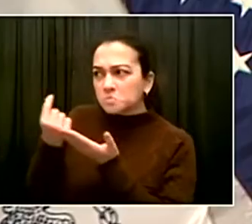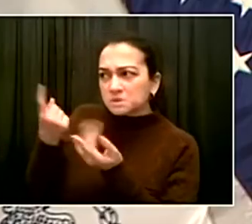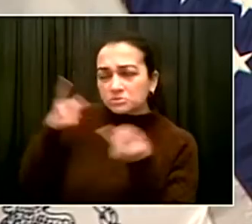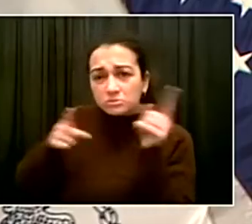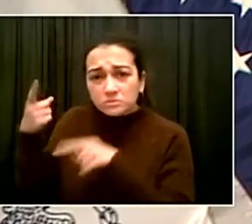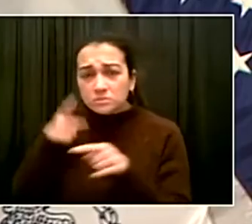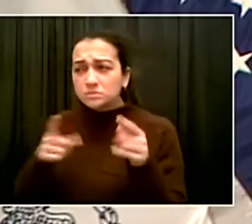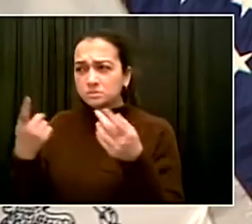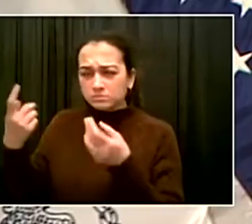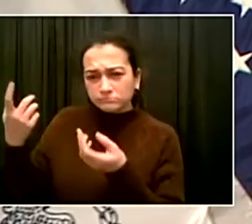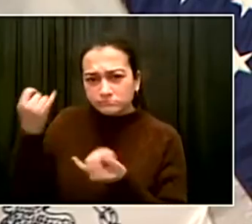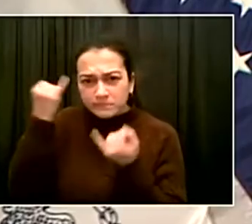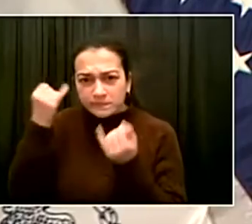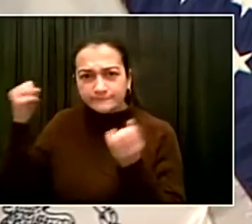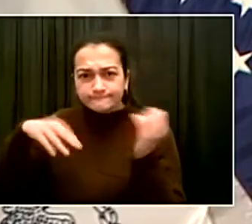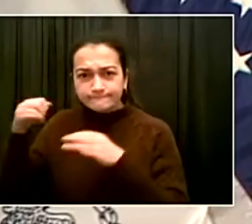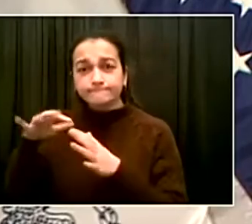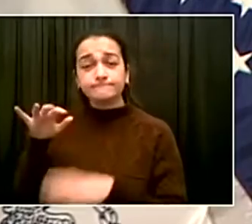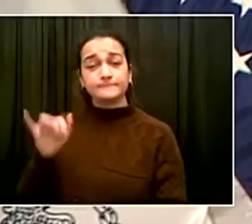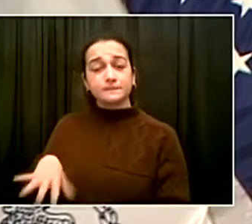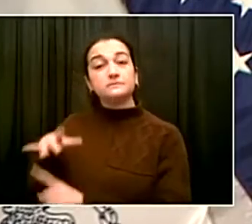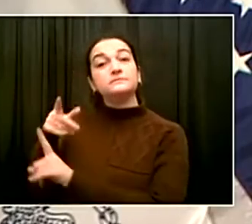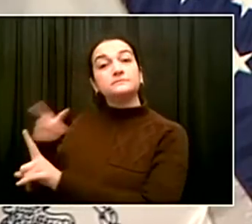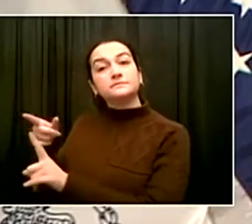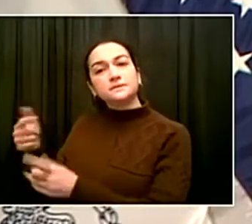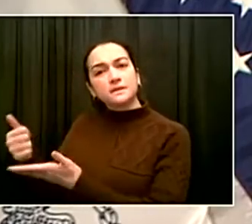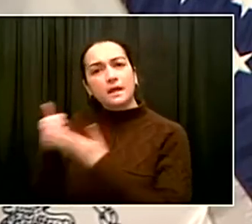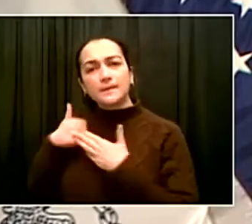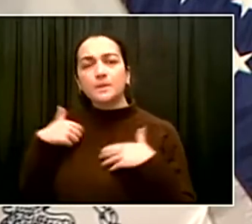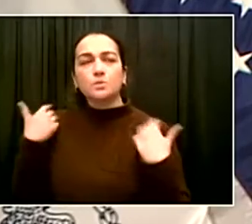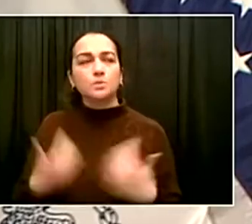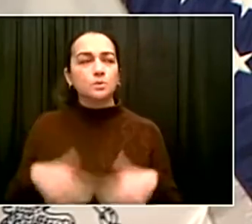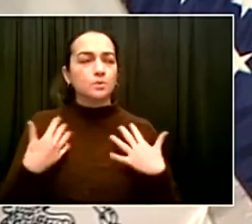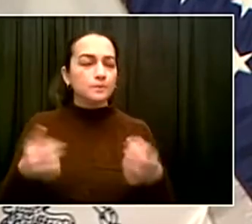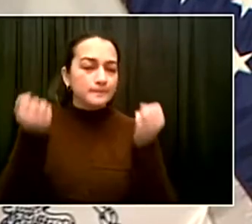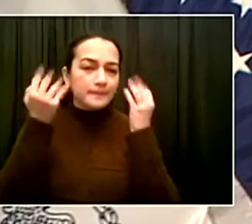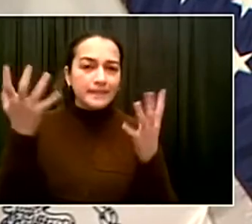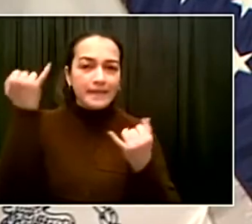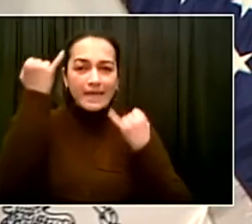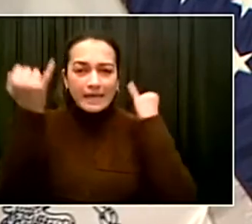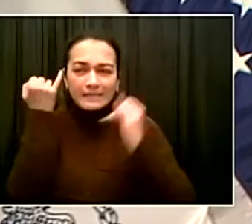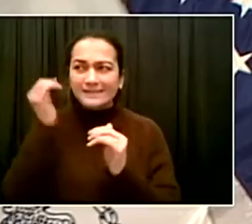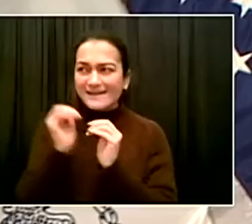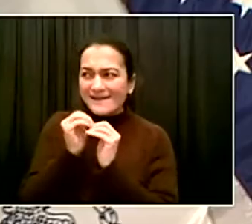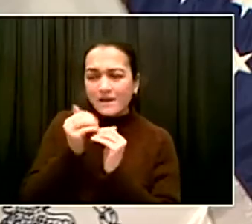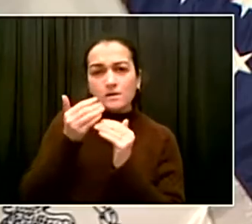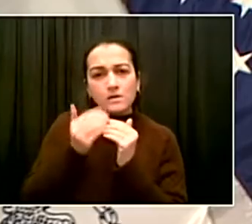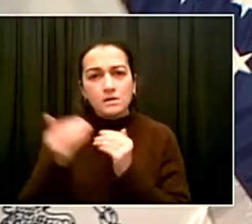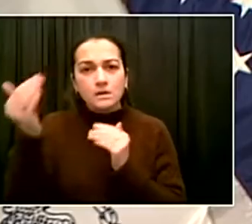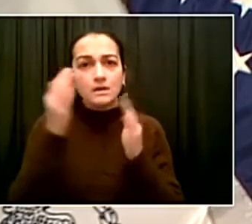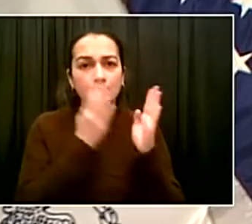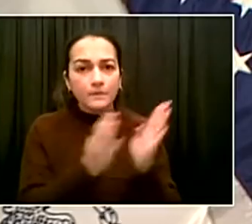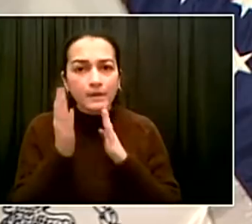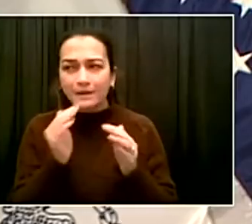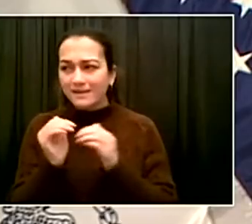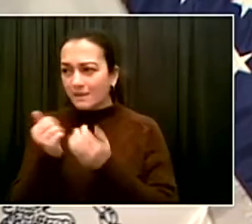I WANT TO THANK HIM FOR EVERY